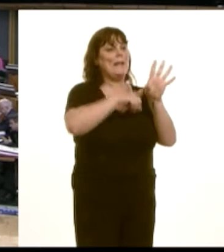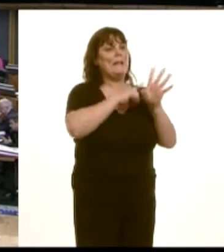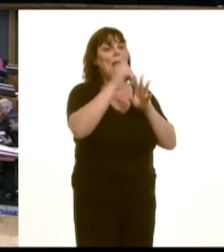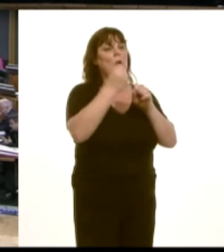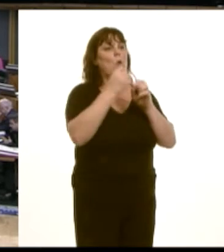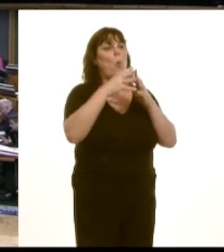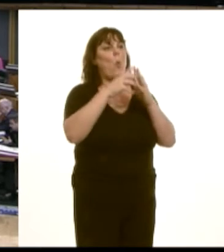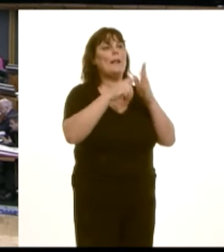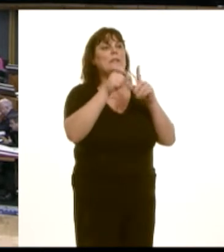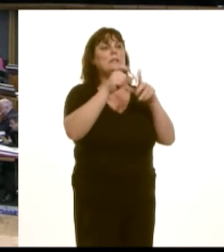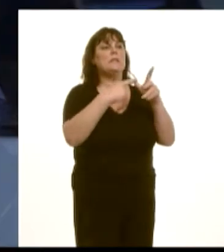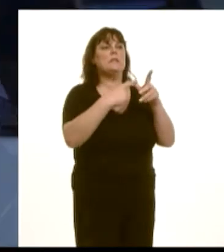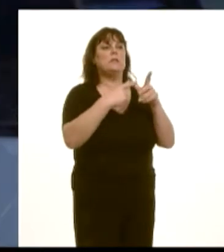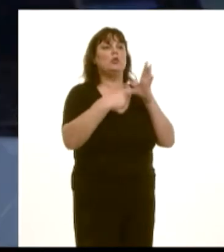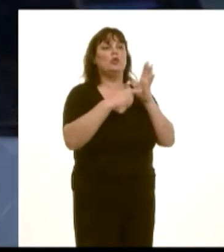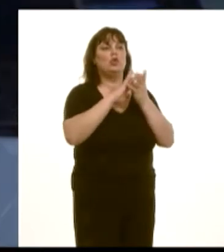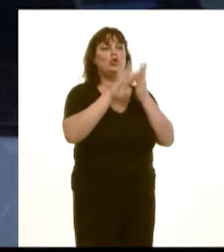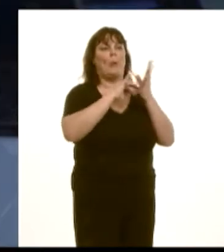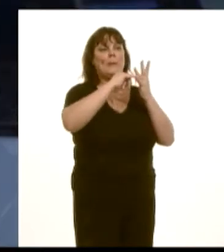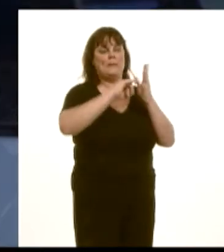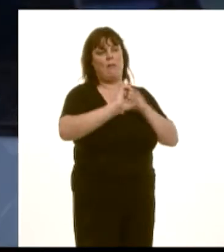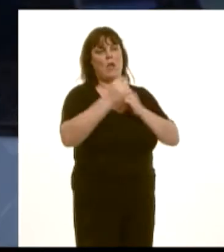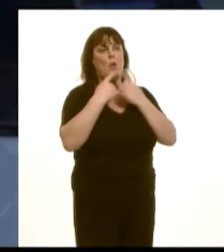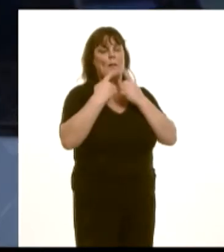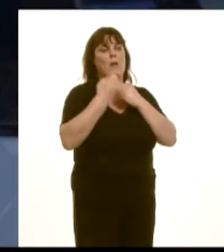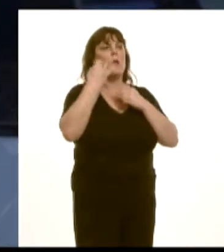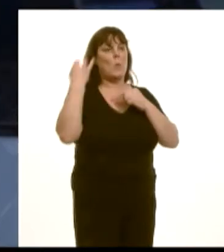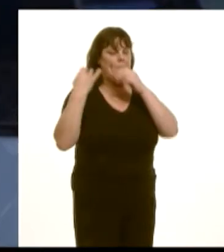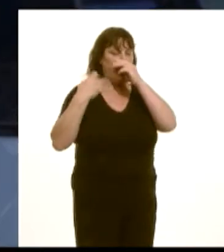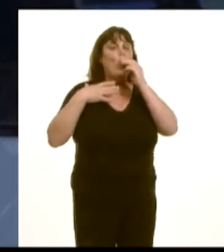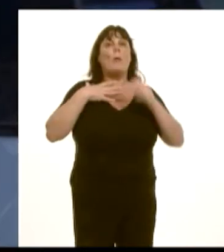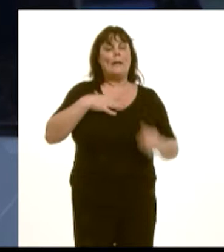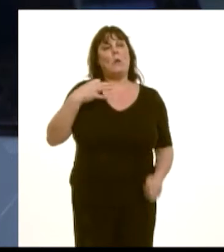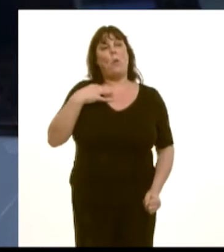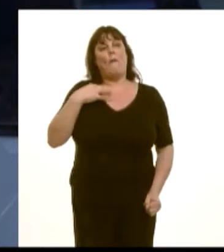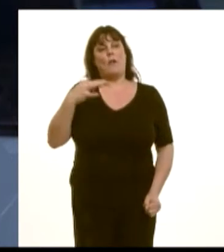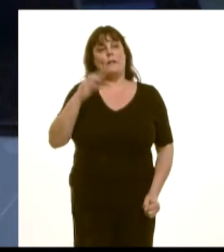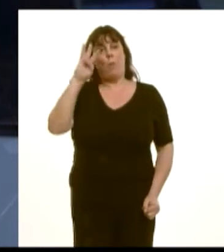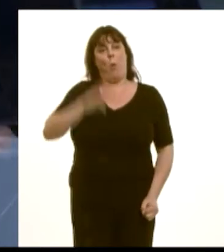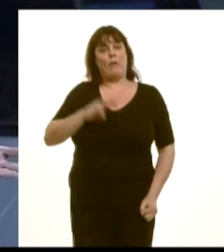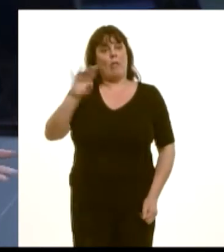last week, namely that Wales needs a clear voice on this inquiry, particularly as there